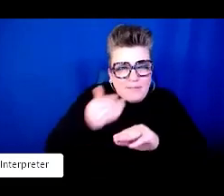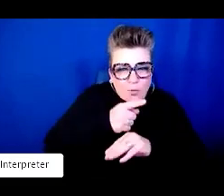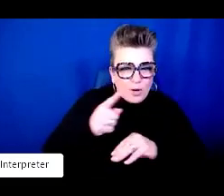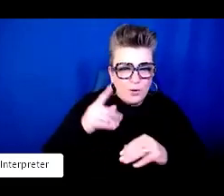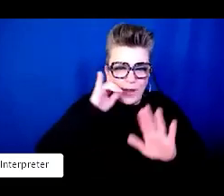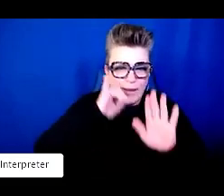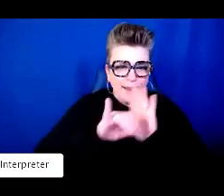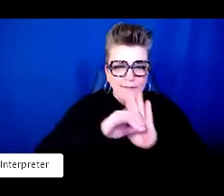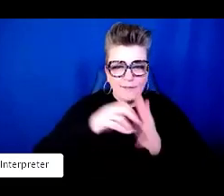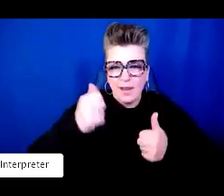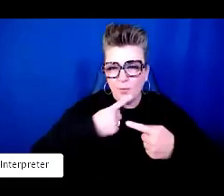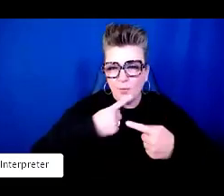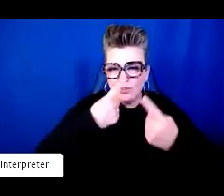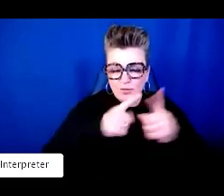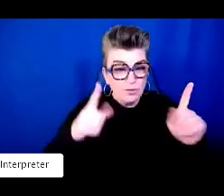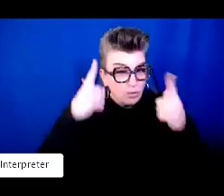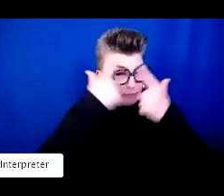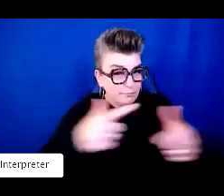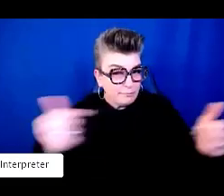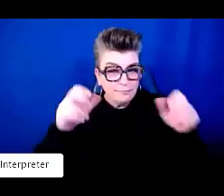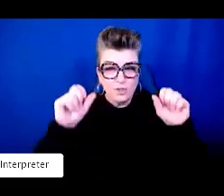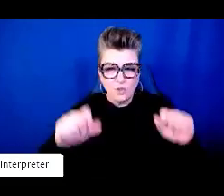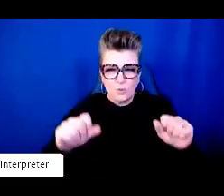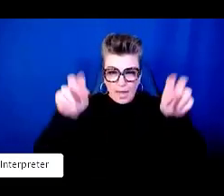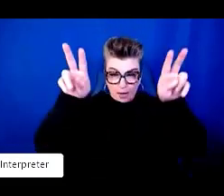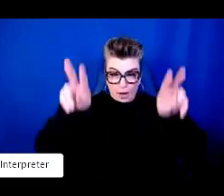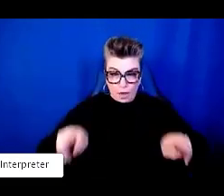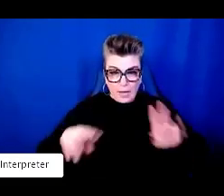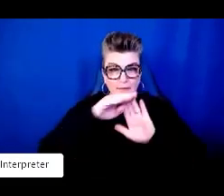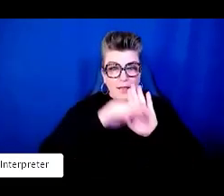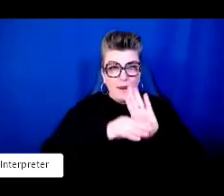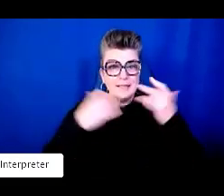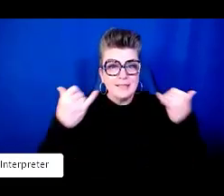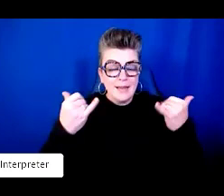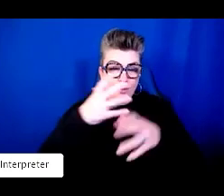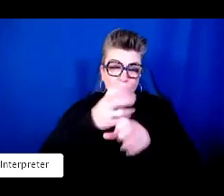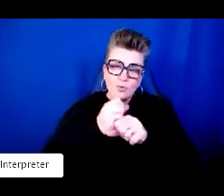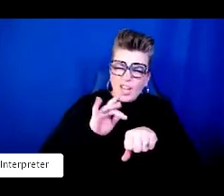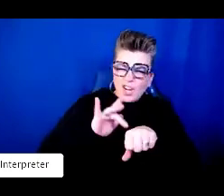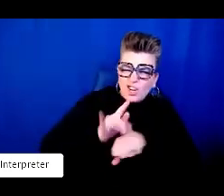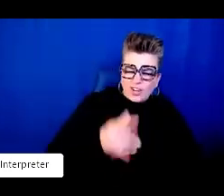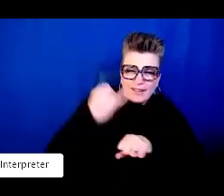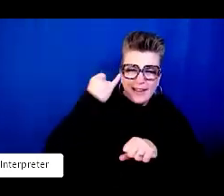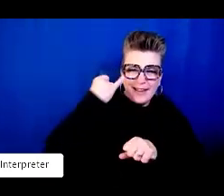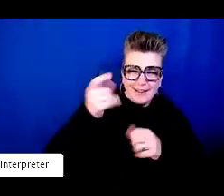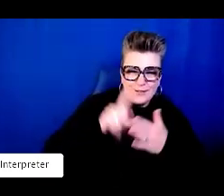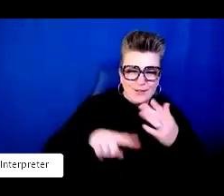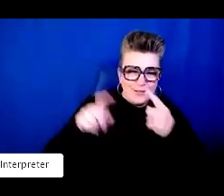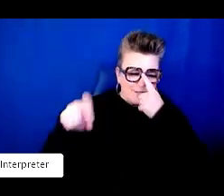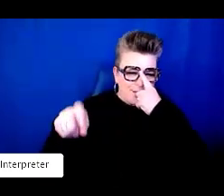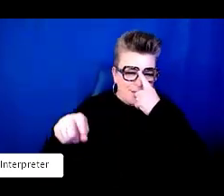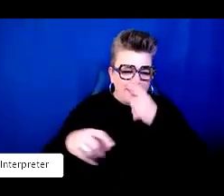So feel free to take a look at the list now to get an early idea of what will be needed. Elyse Sullivan: Wonderful. Thank you, panel.